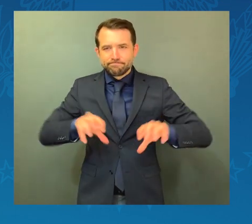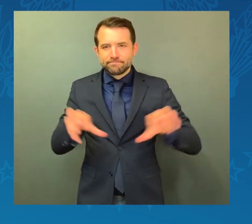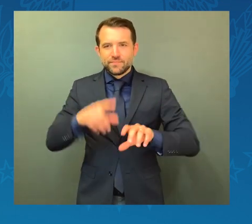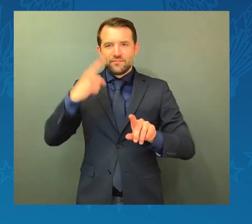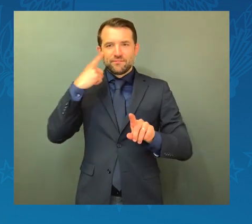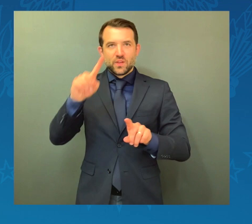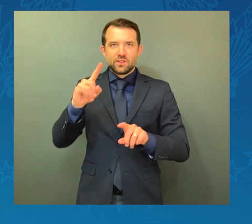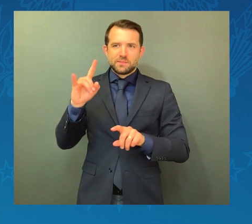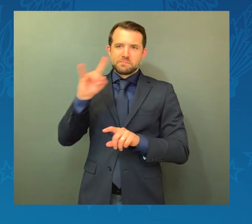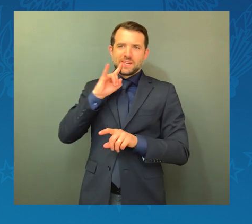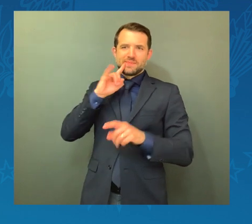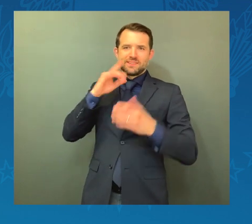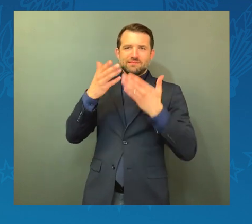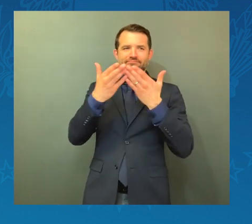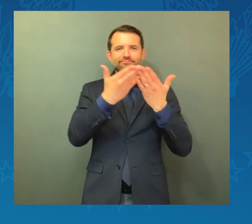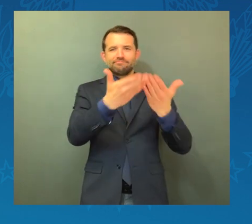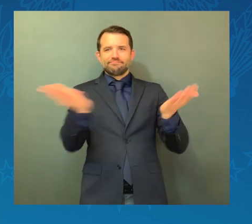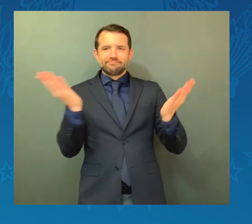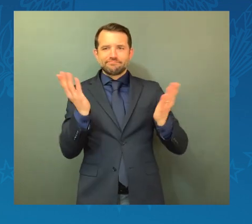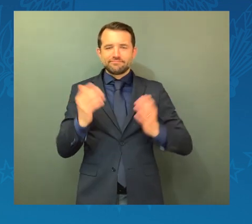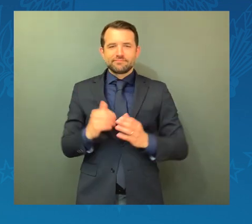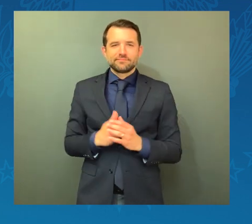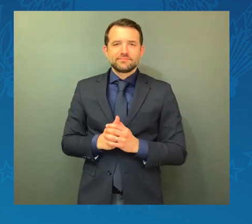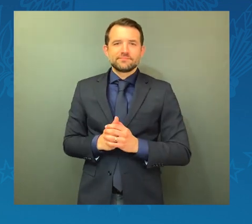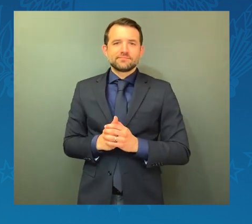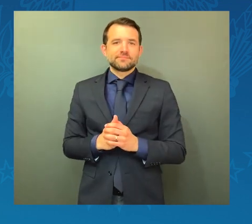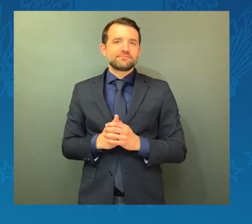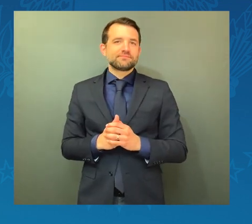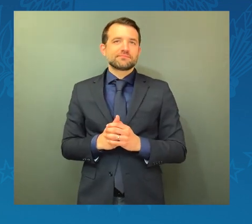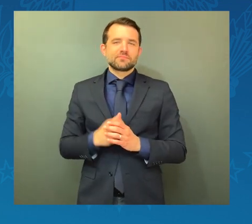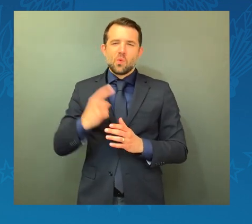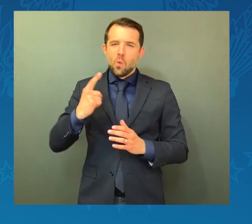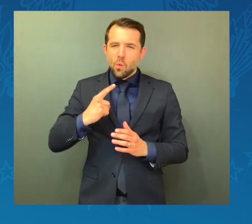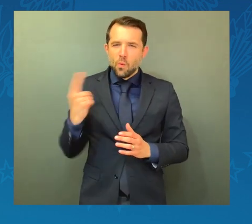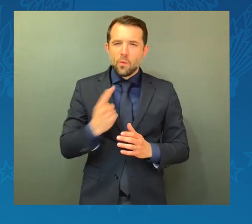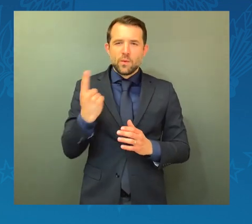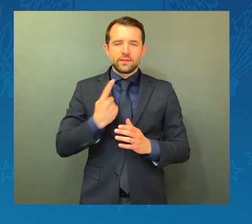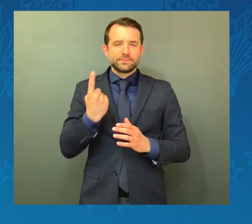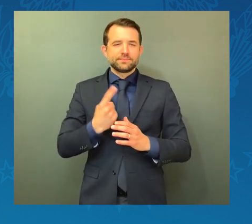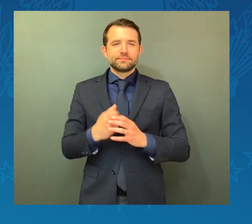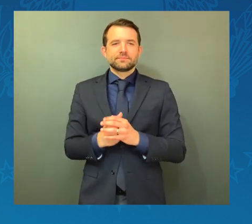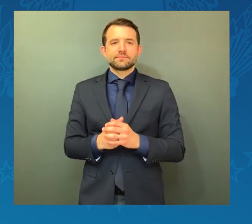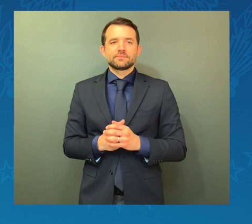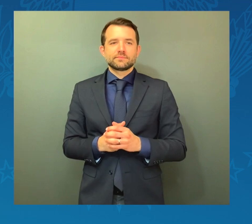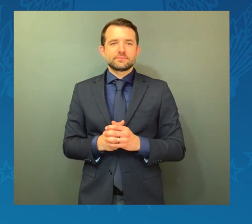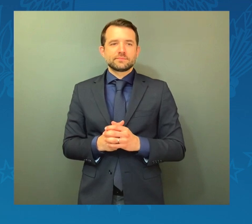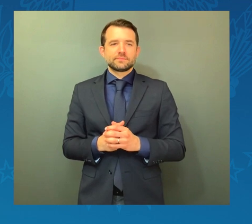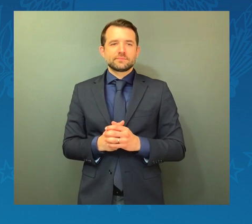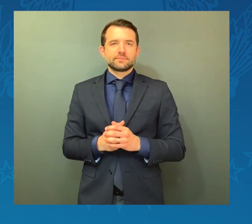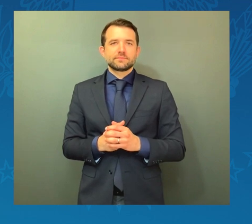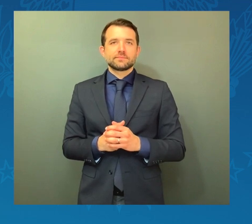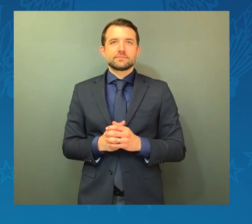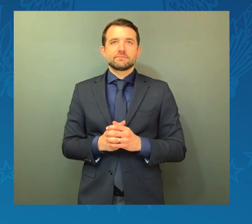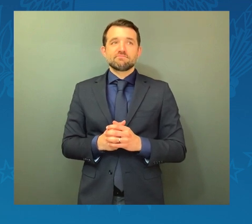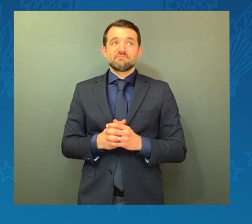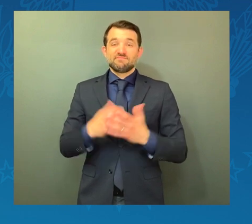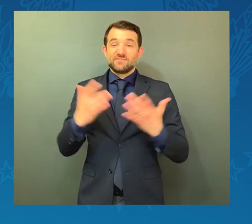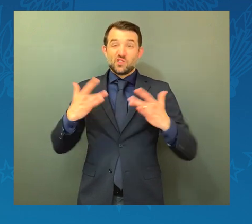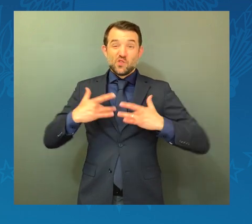Always. And I've had the pleasure of seeing him twice this week because -- or last week, actually --